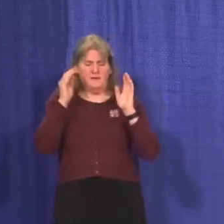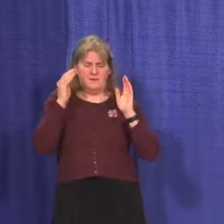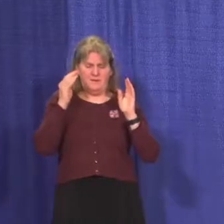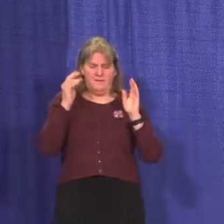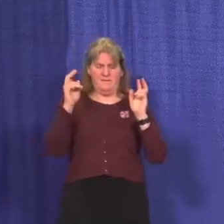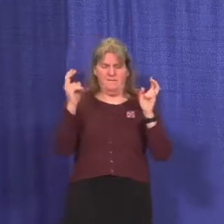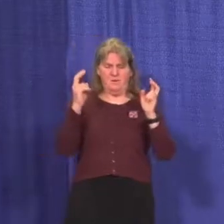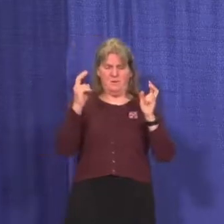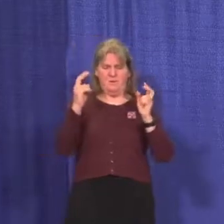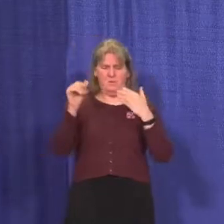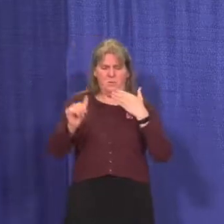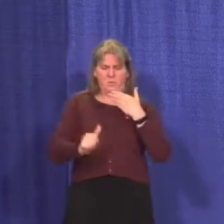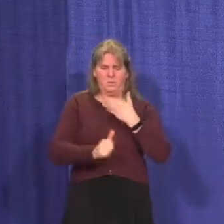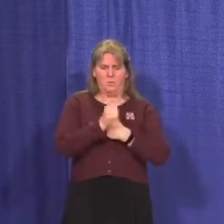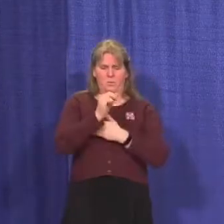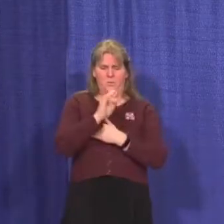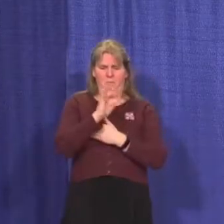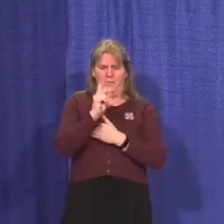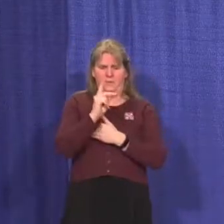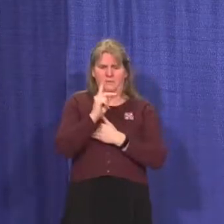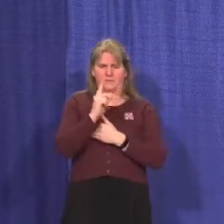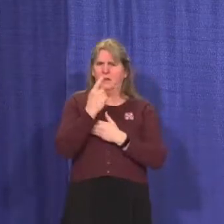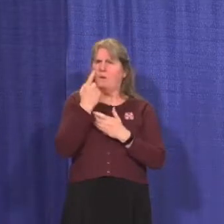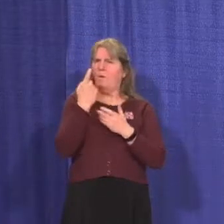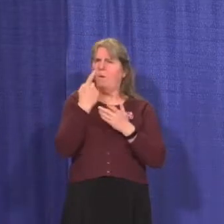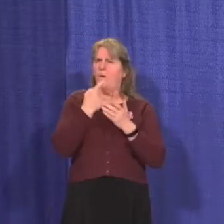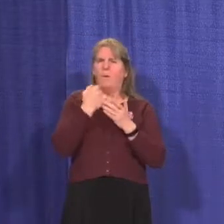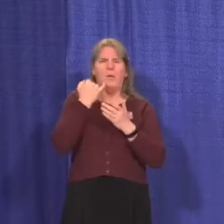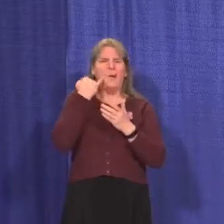how do we mitigate the risk of spread when there is an